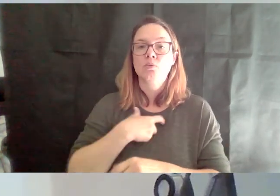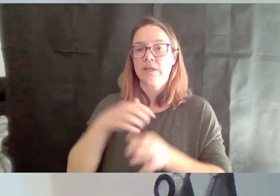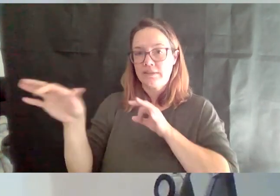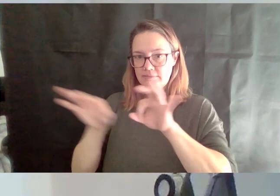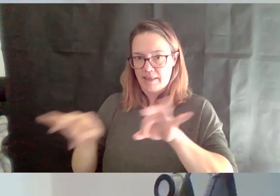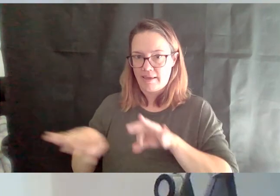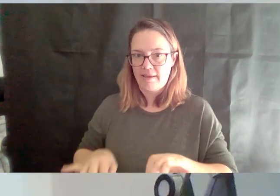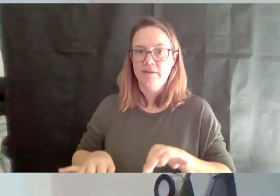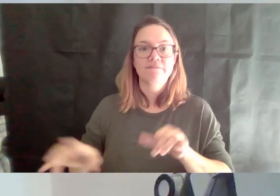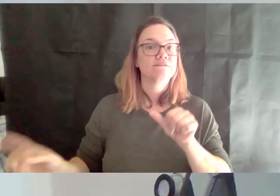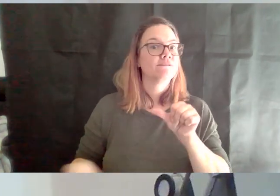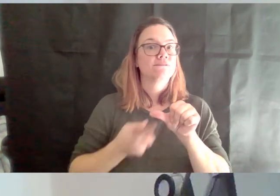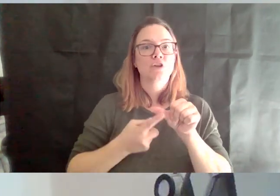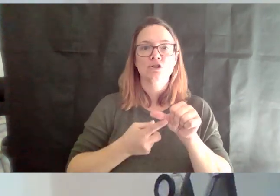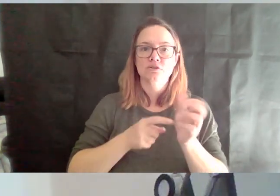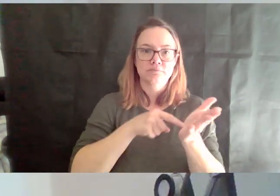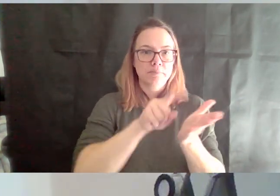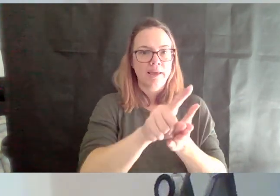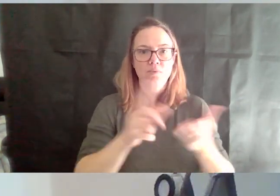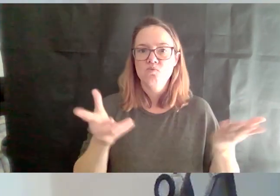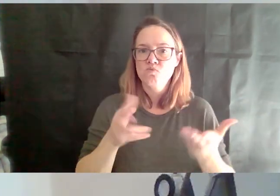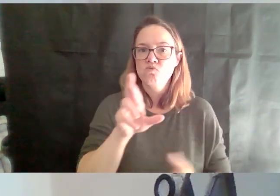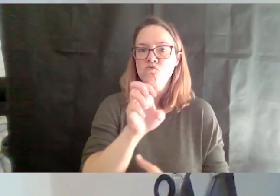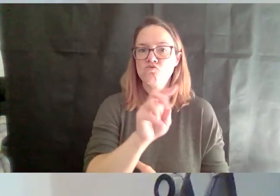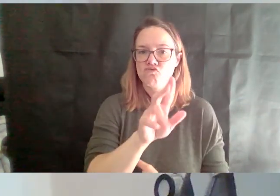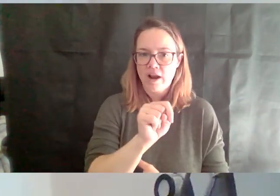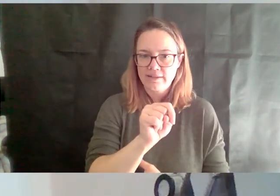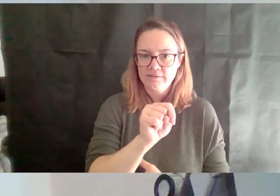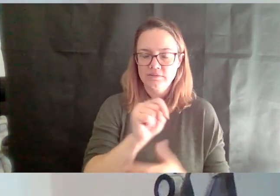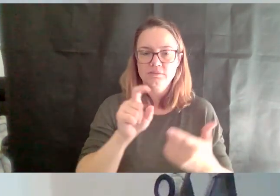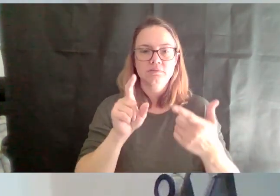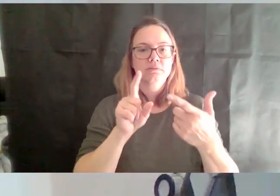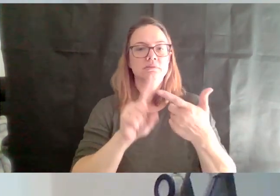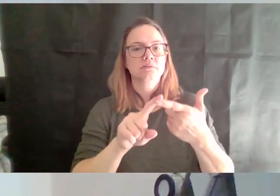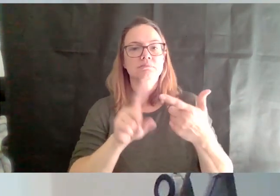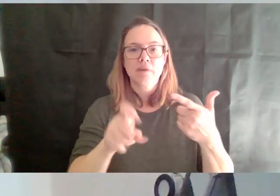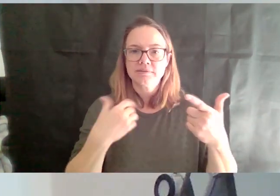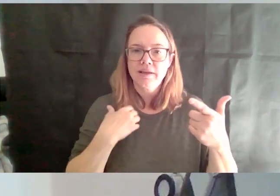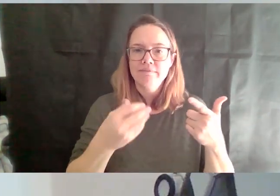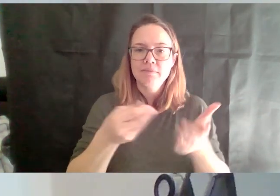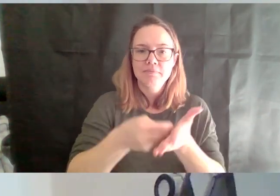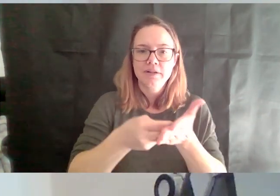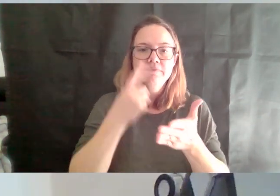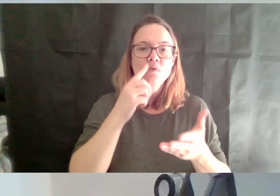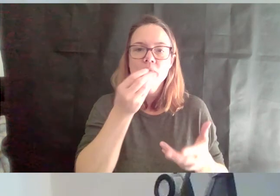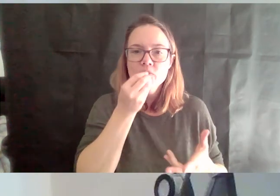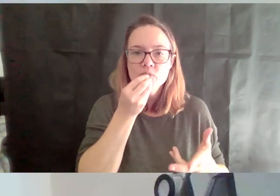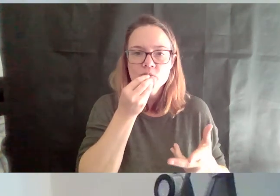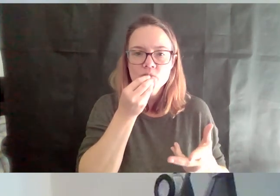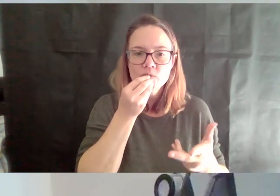is the most important priority. We also make sure that there is always money for food. Other expenses related to housing,